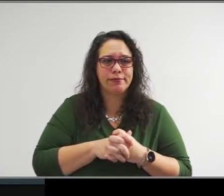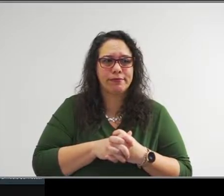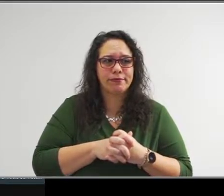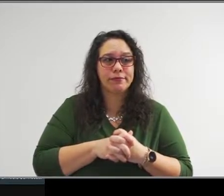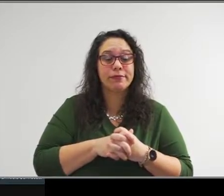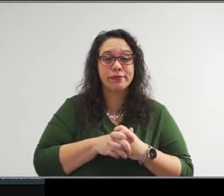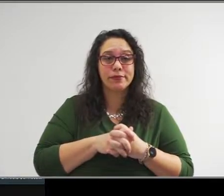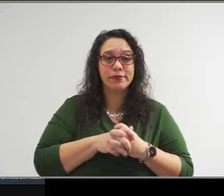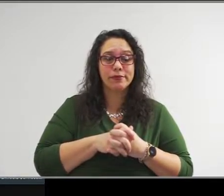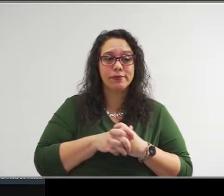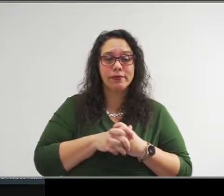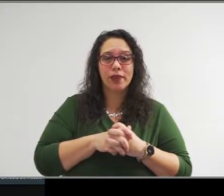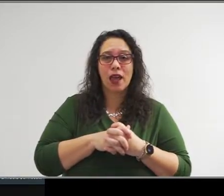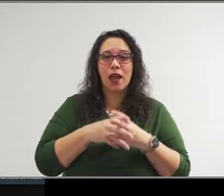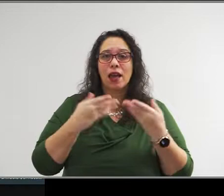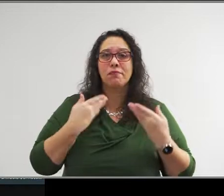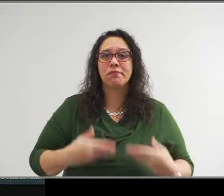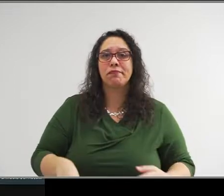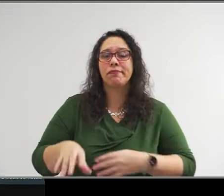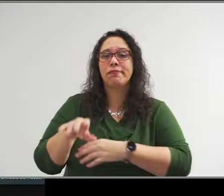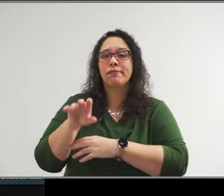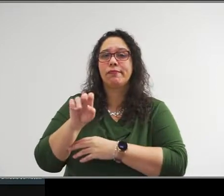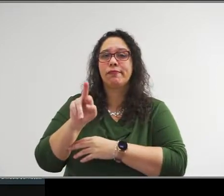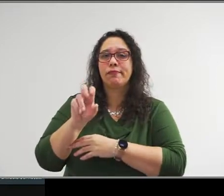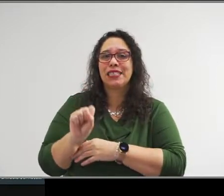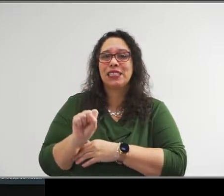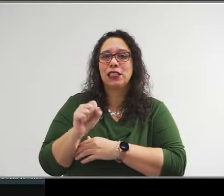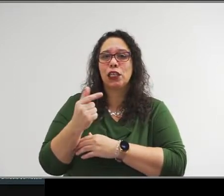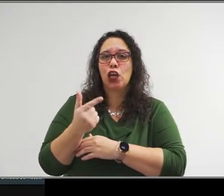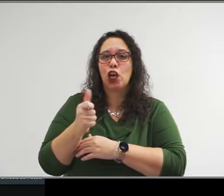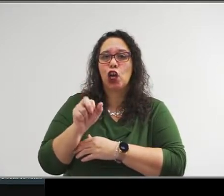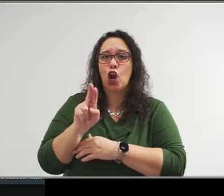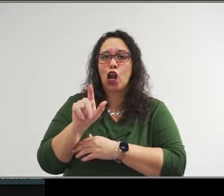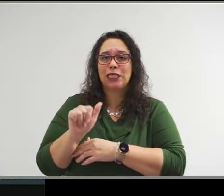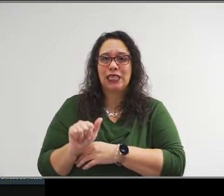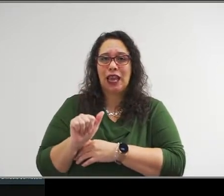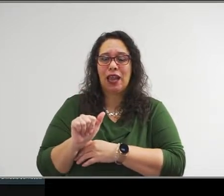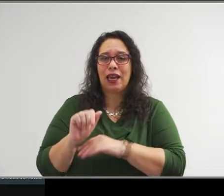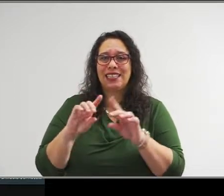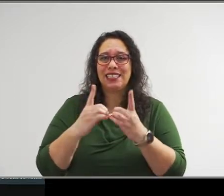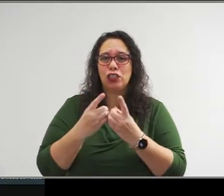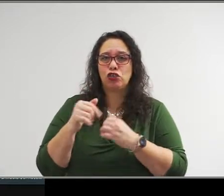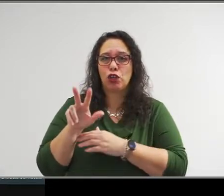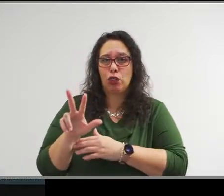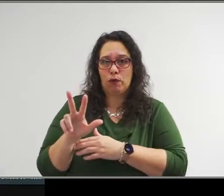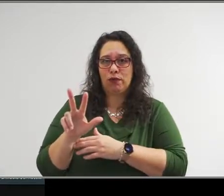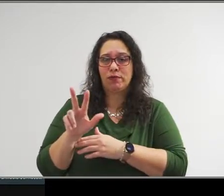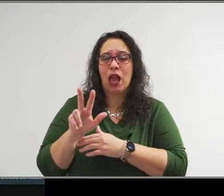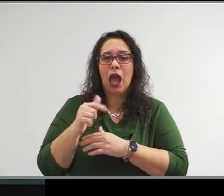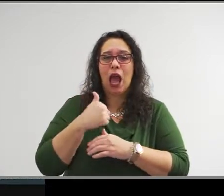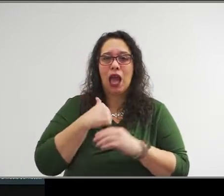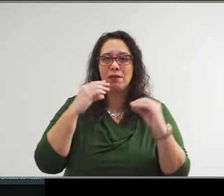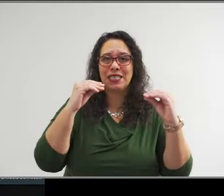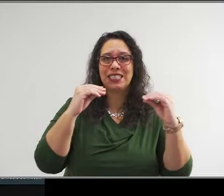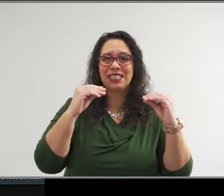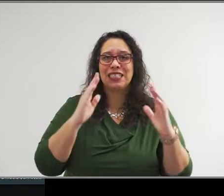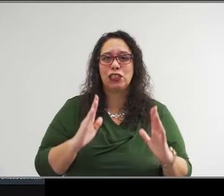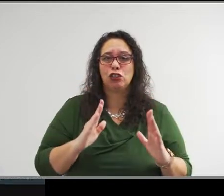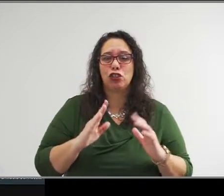This is Garcia, I leave district three of Long Beach school board. And I am a teacher at Powell.